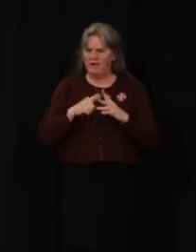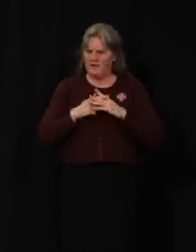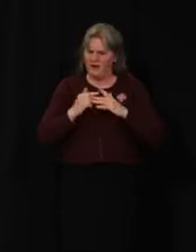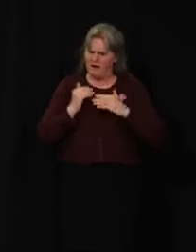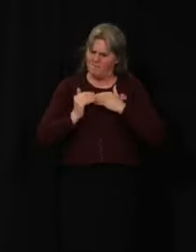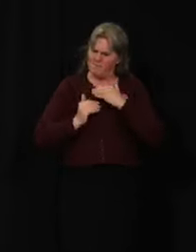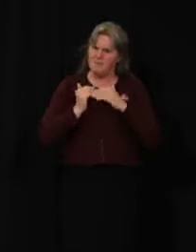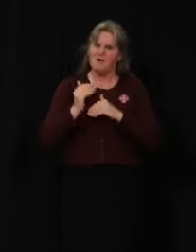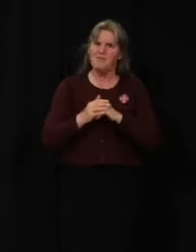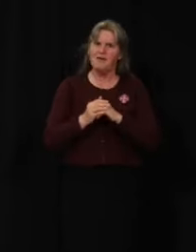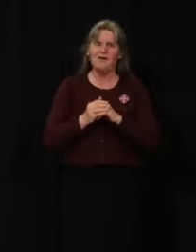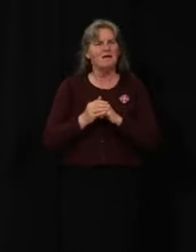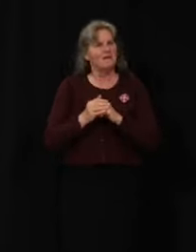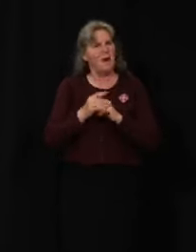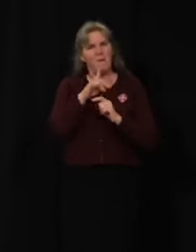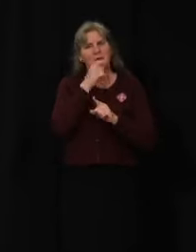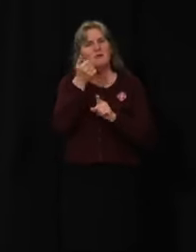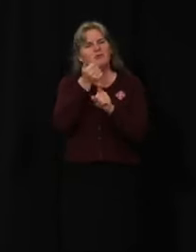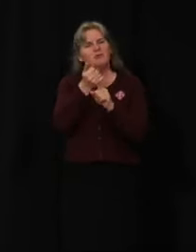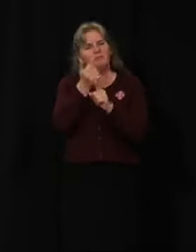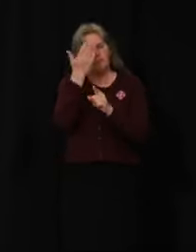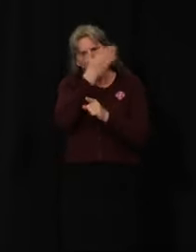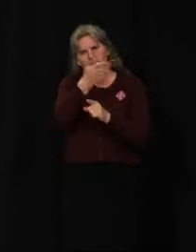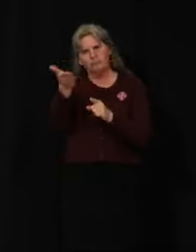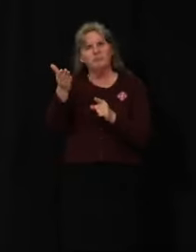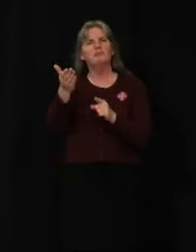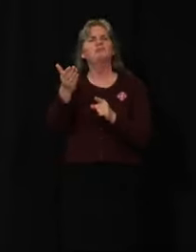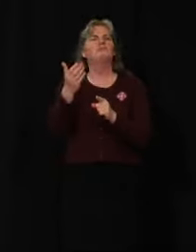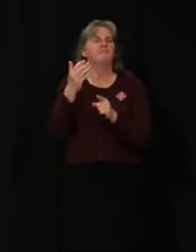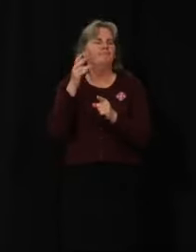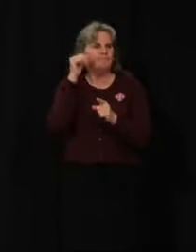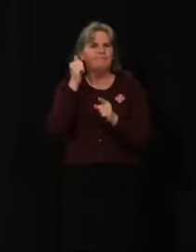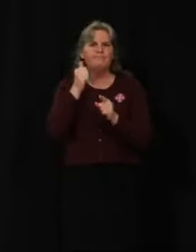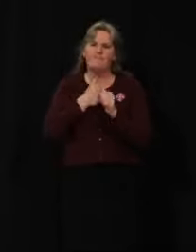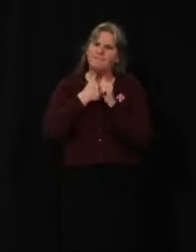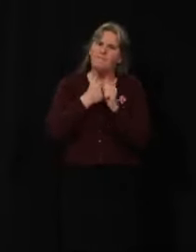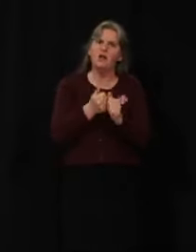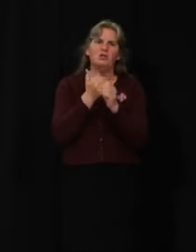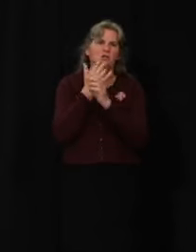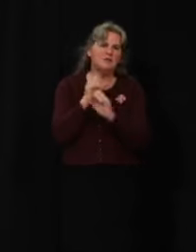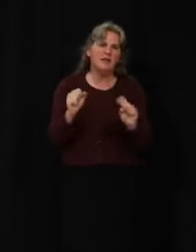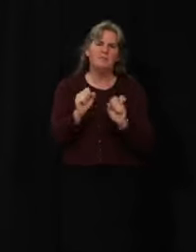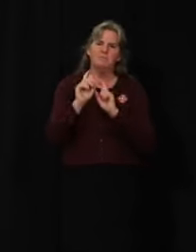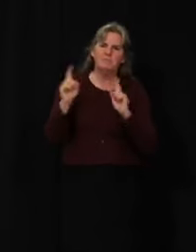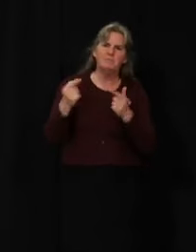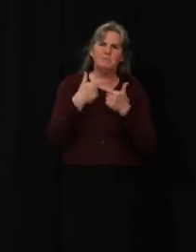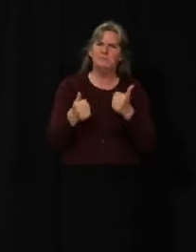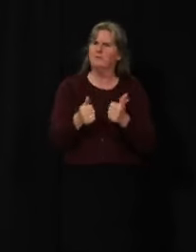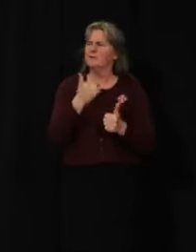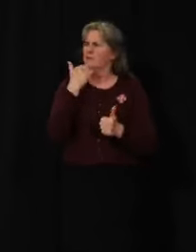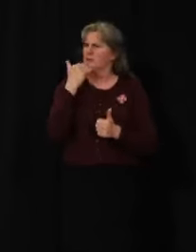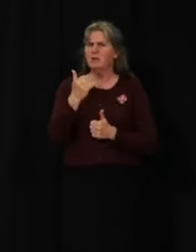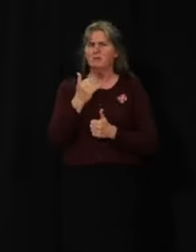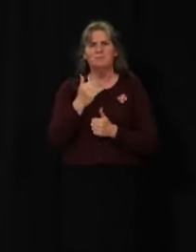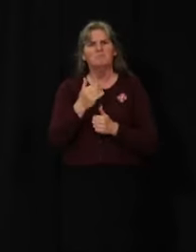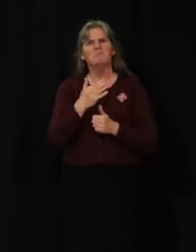diligence of all of you.